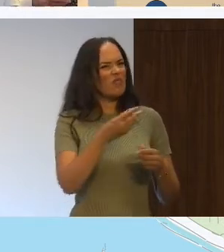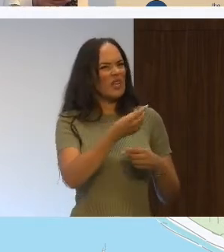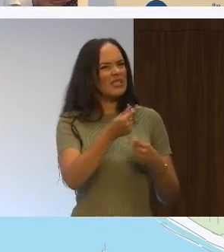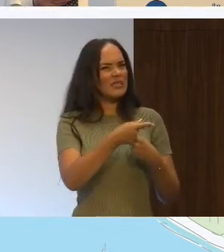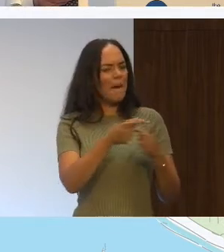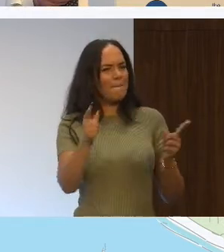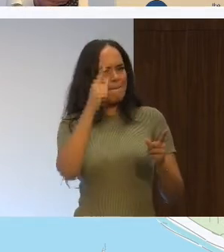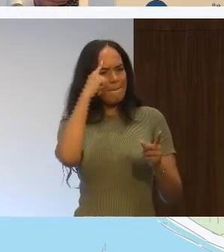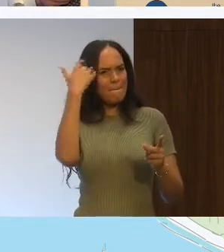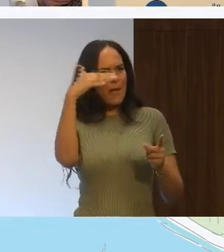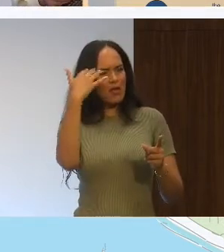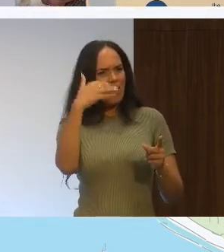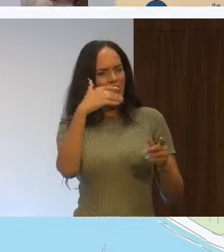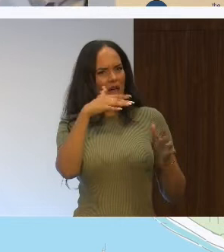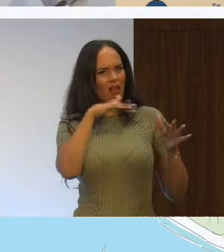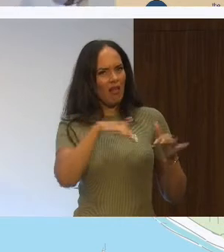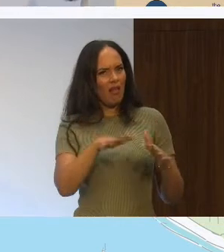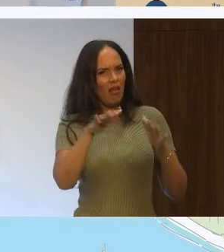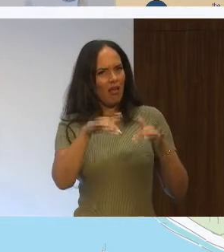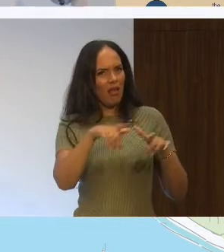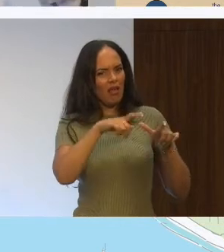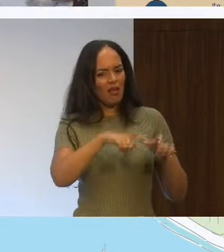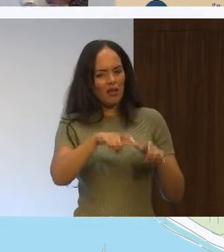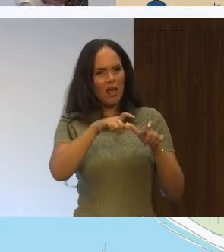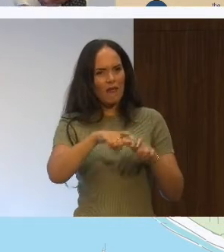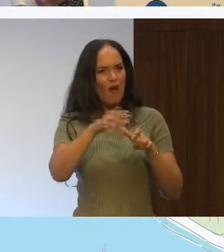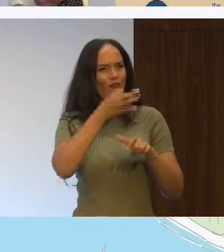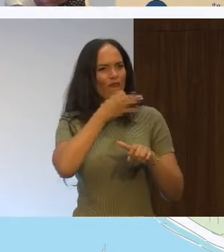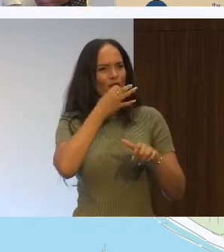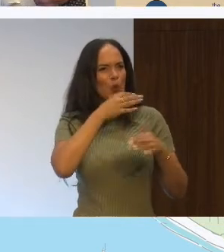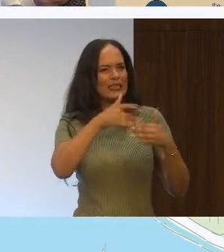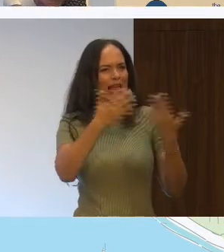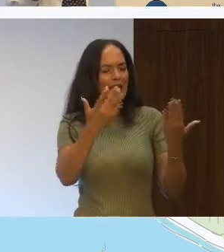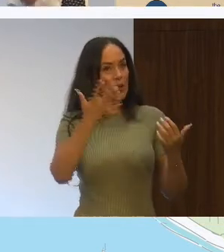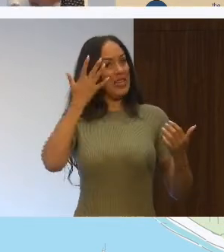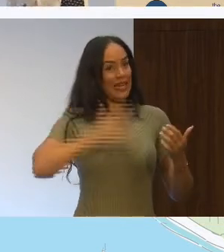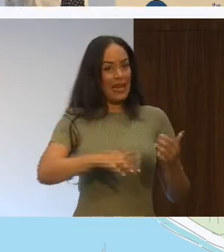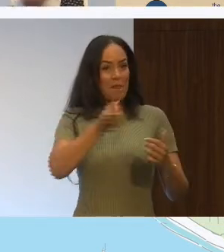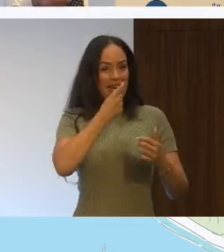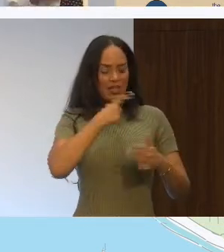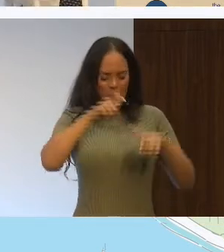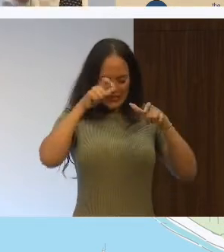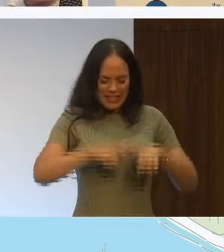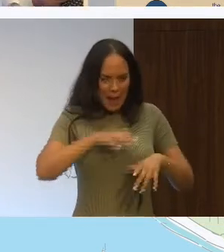And in this case, you want drugs which stick around in the blood for longer. They have a longer what we call half life.